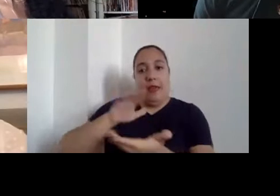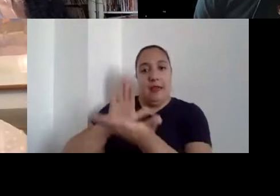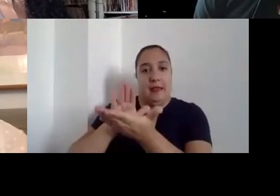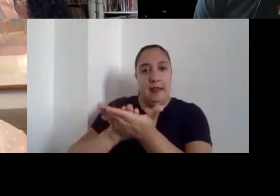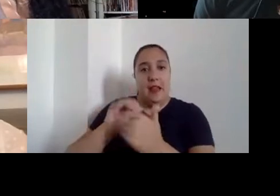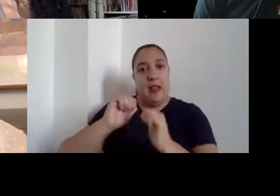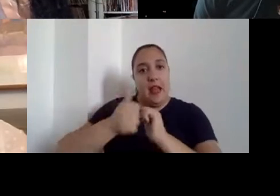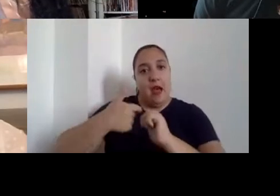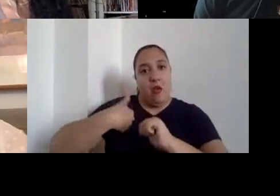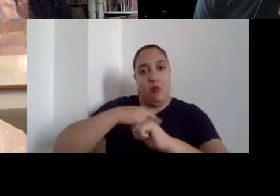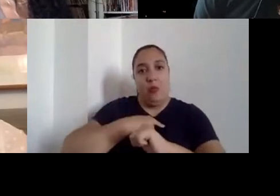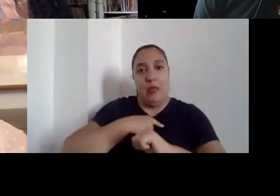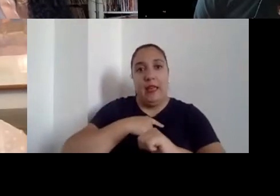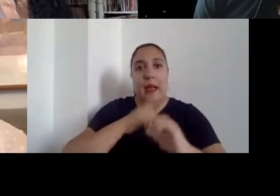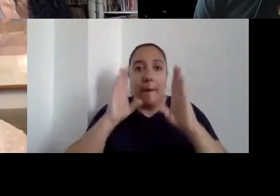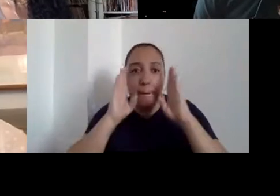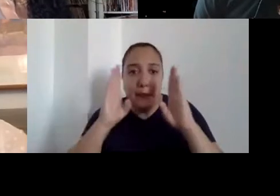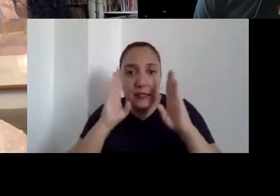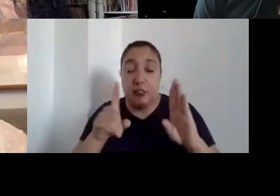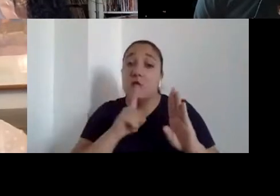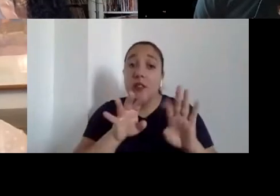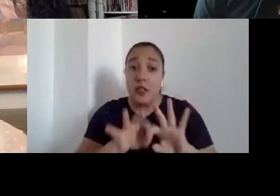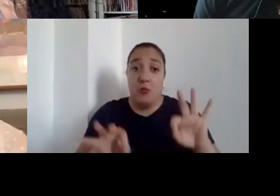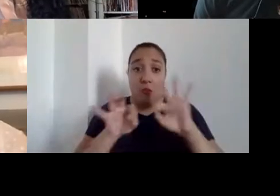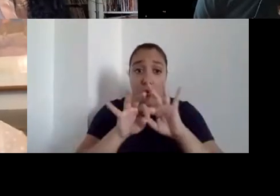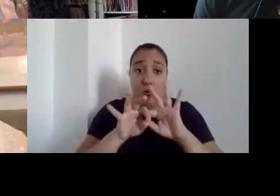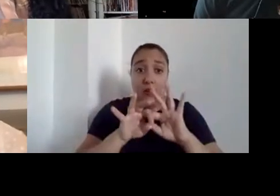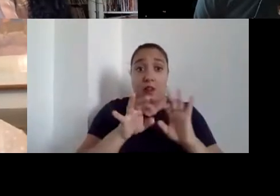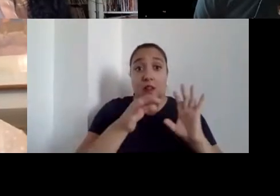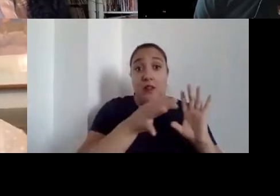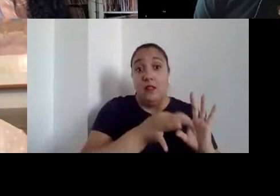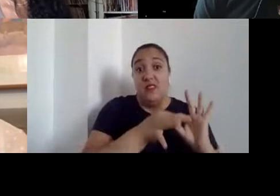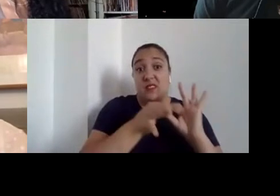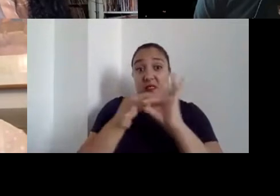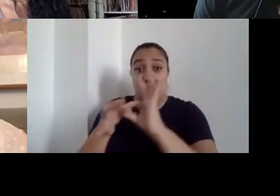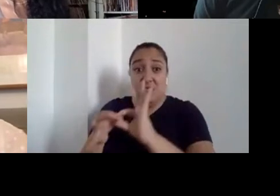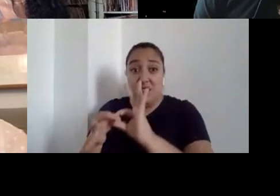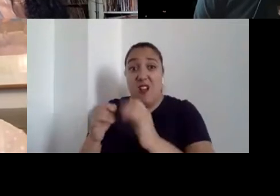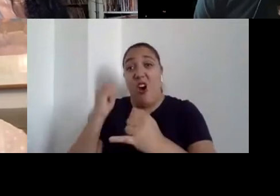this is my way of segueing, unfortunately, somehow our last question of the evening.